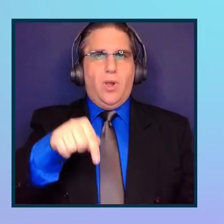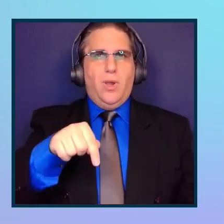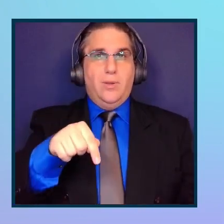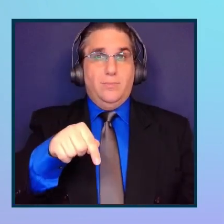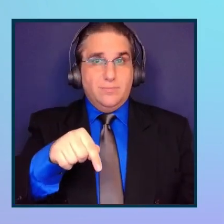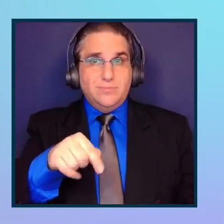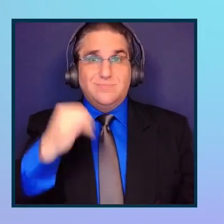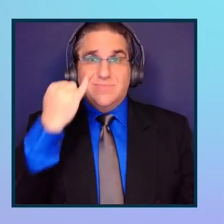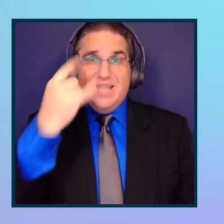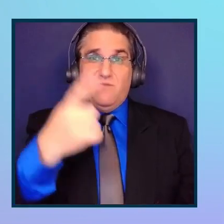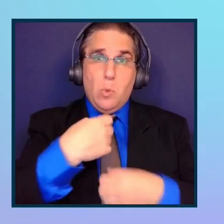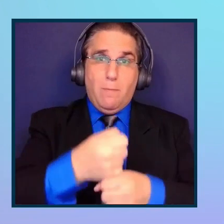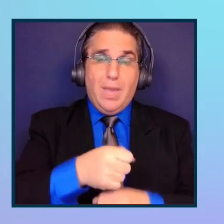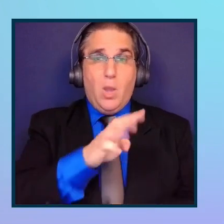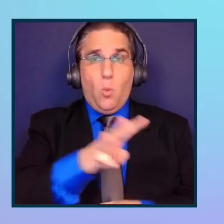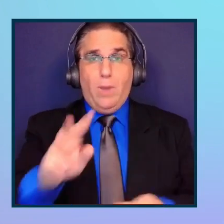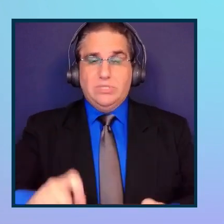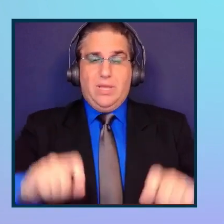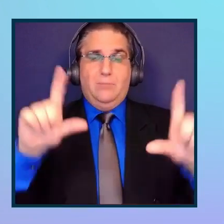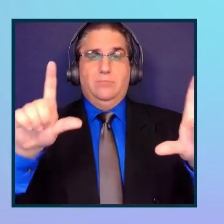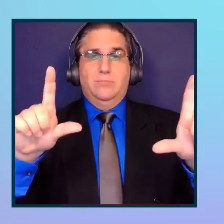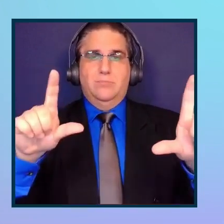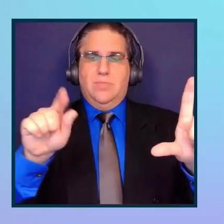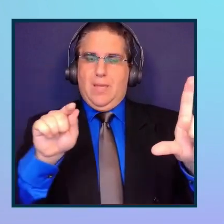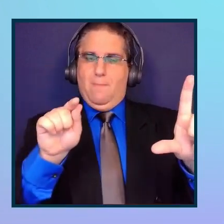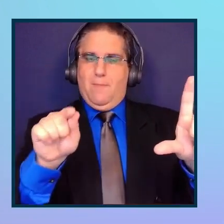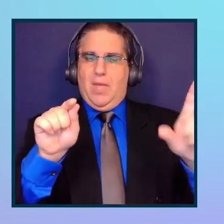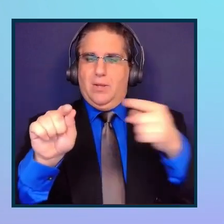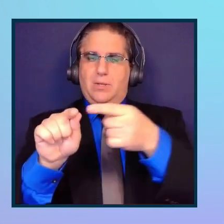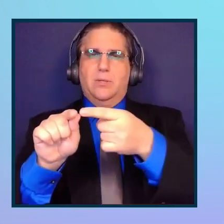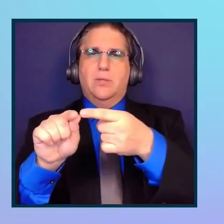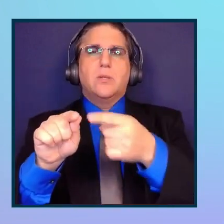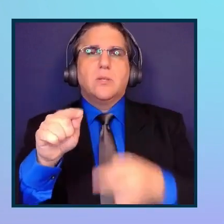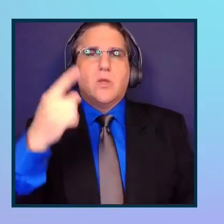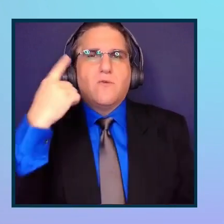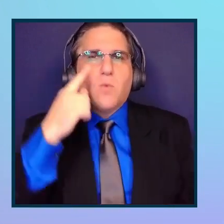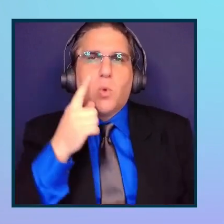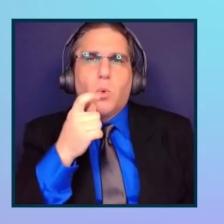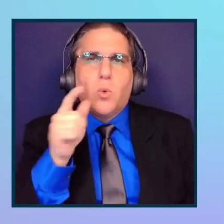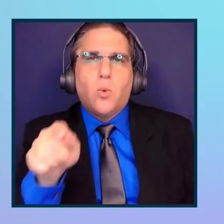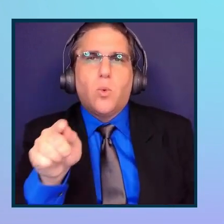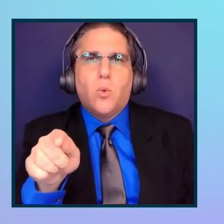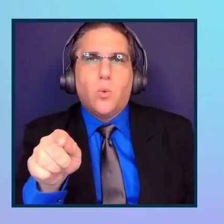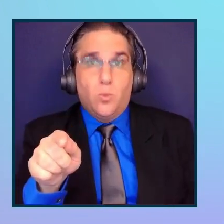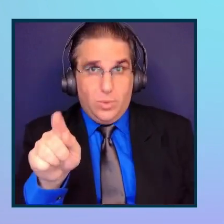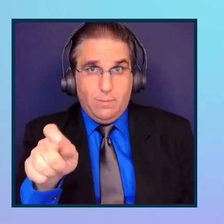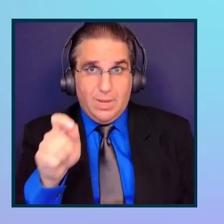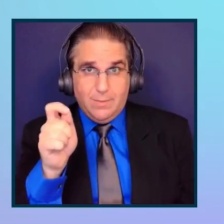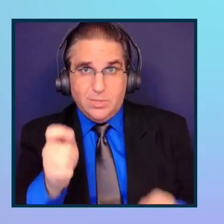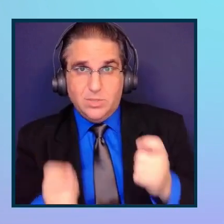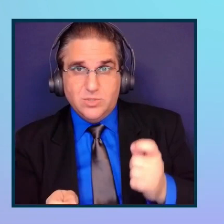Who exactly are you speaking to when you're speaking in the meeting? And how will what you are doing